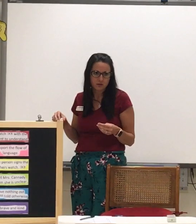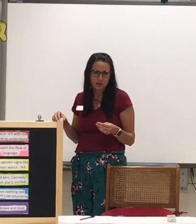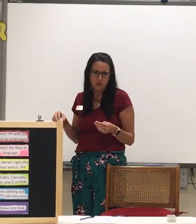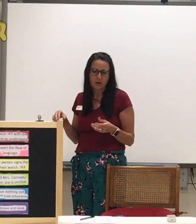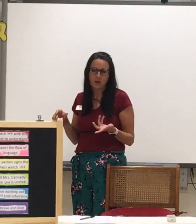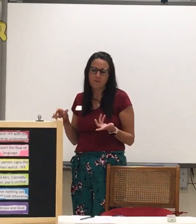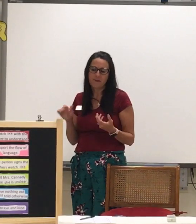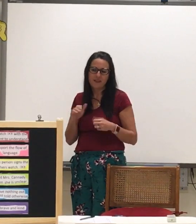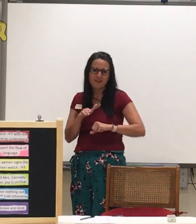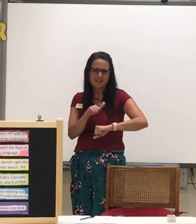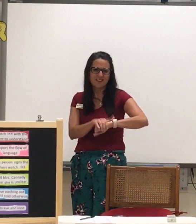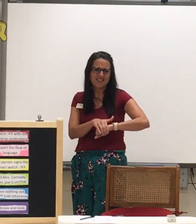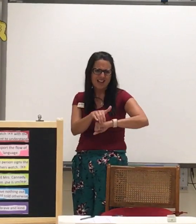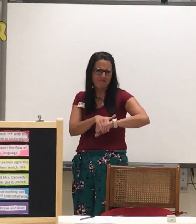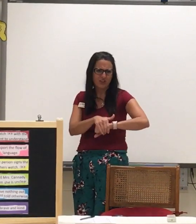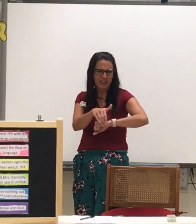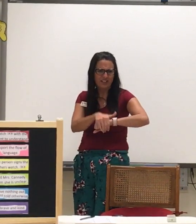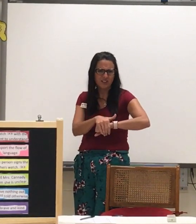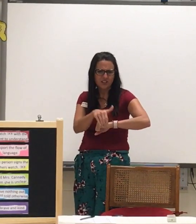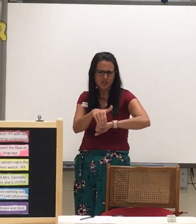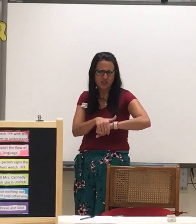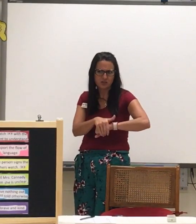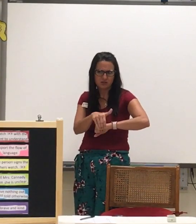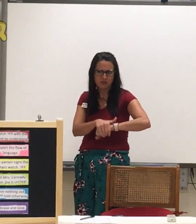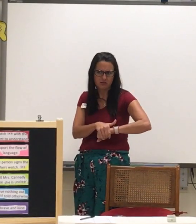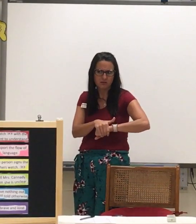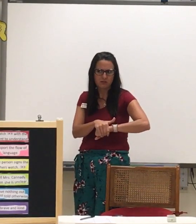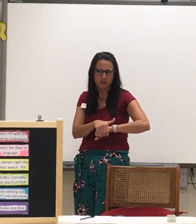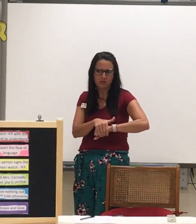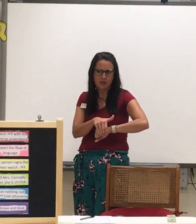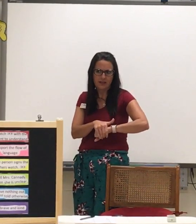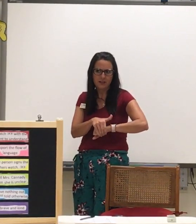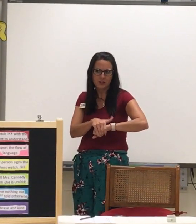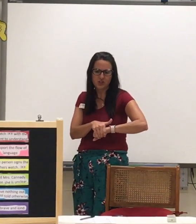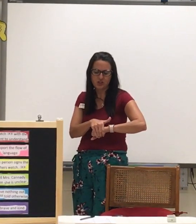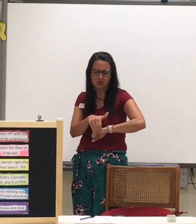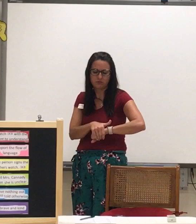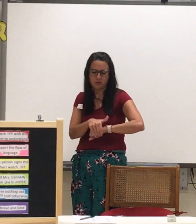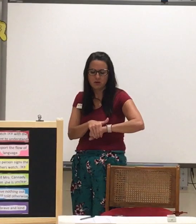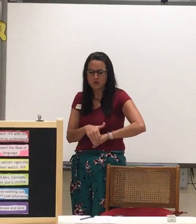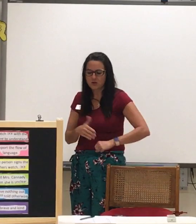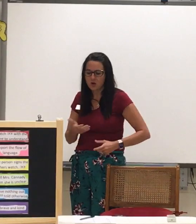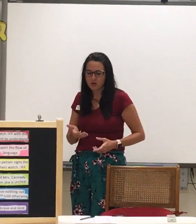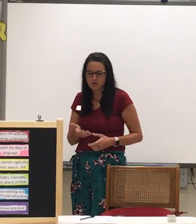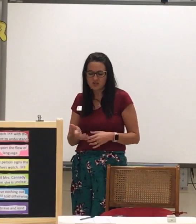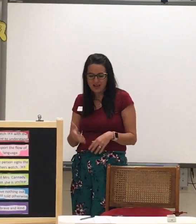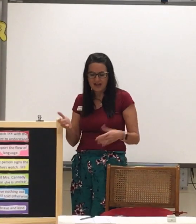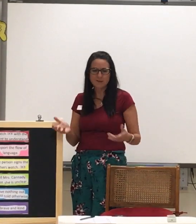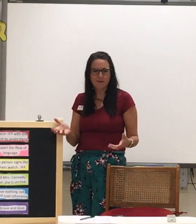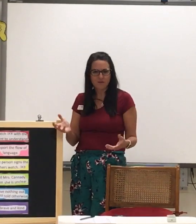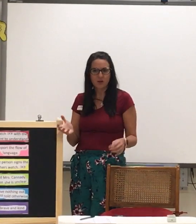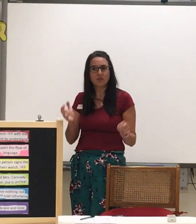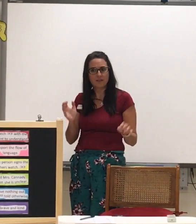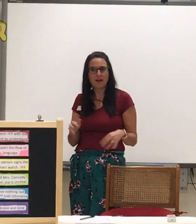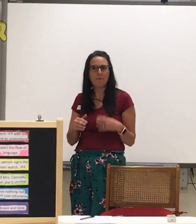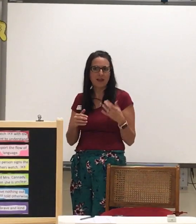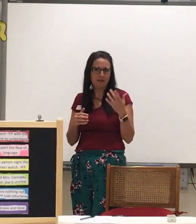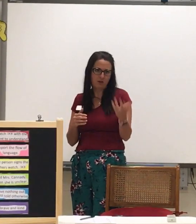and this is the sign for English English so just ask me first and then I make me